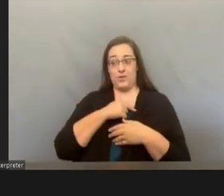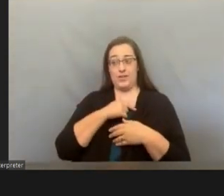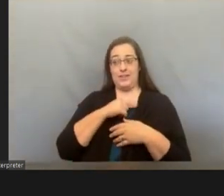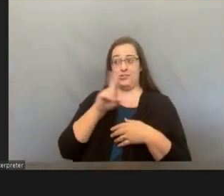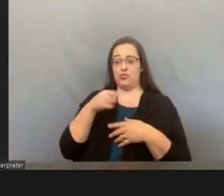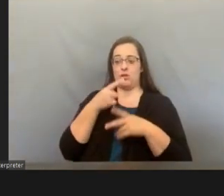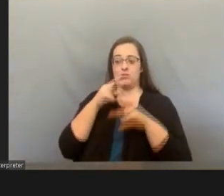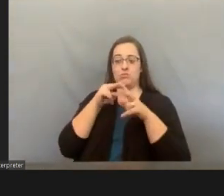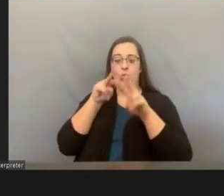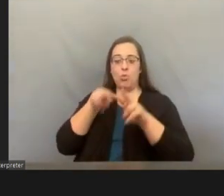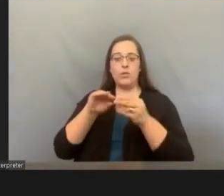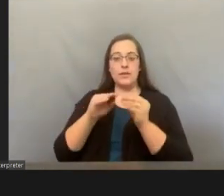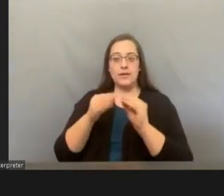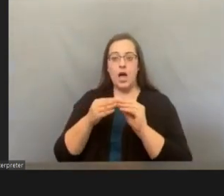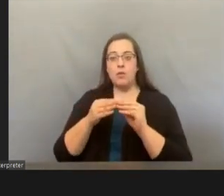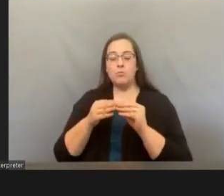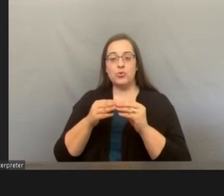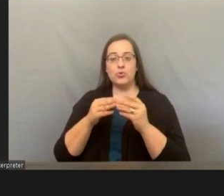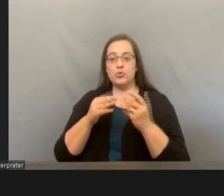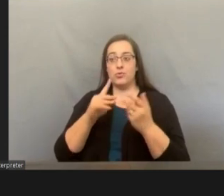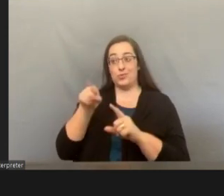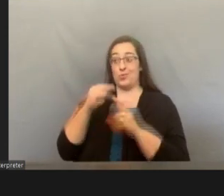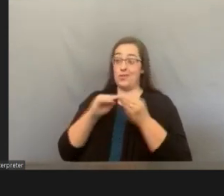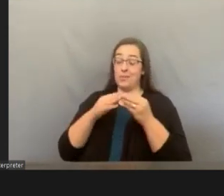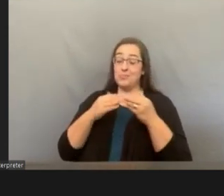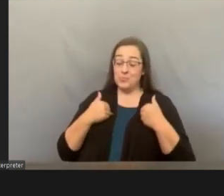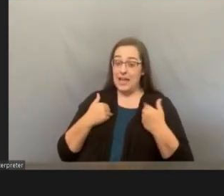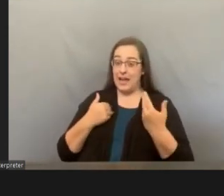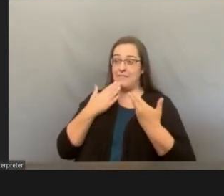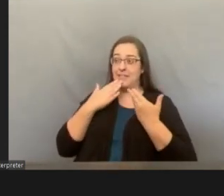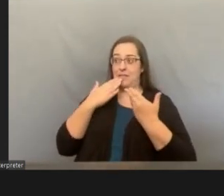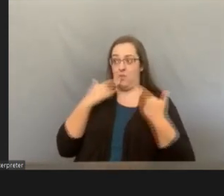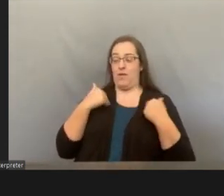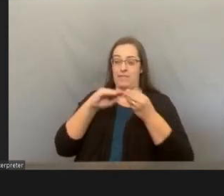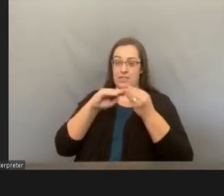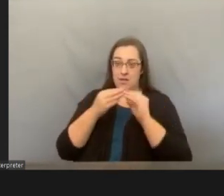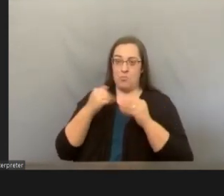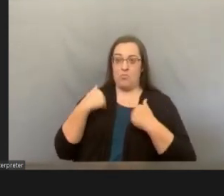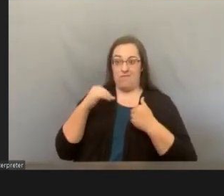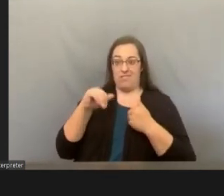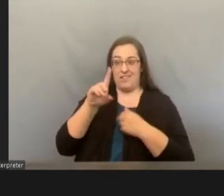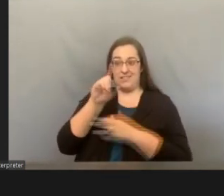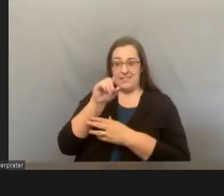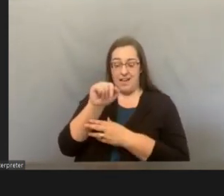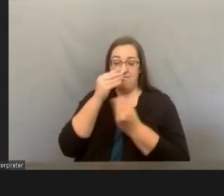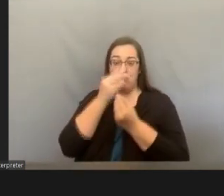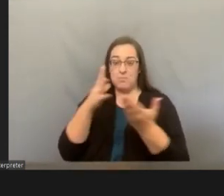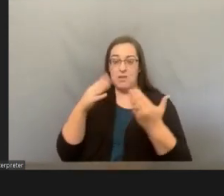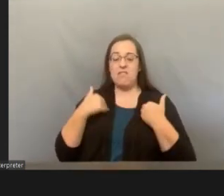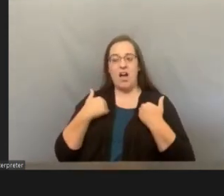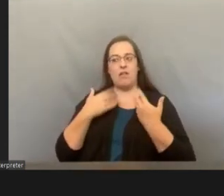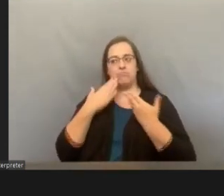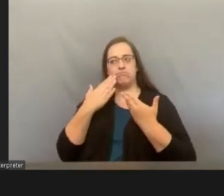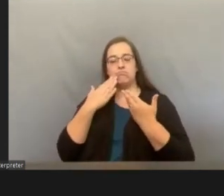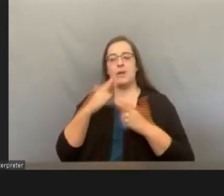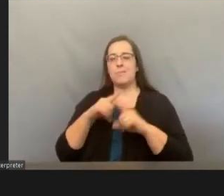MAKE WISE INDIVIDUAL CHOICES ABOUT SOCIAL DISTANCING, WEARING A MASK, WASHING THEIR HANDS BECAUSE IF WE JUST GO BY THOSE